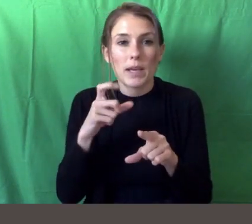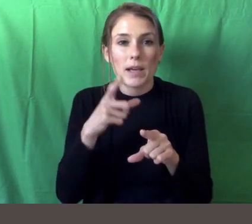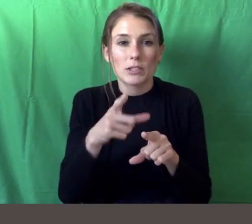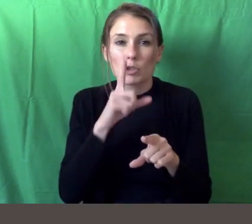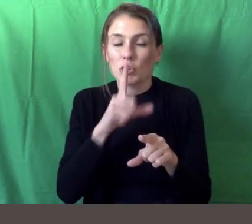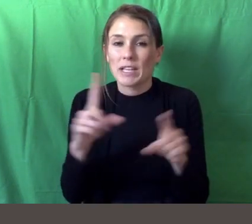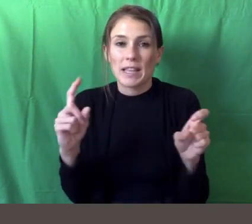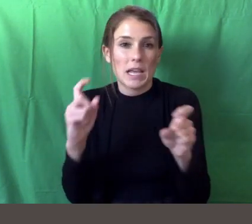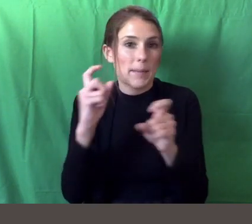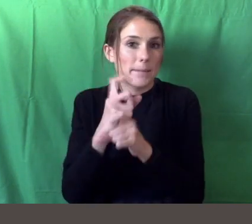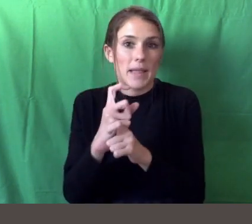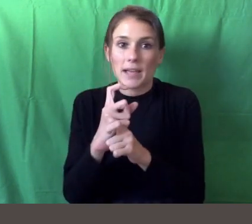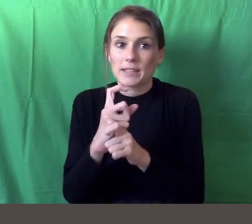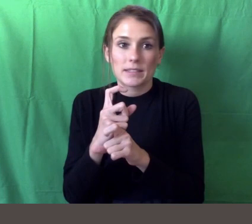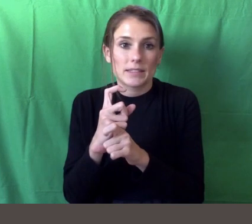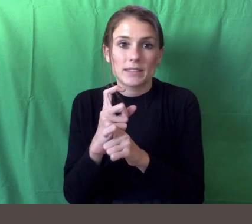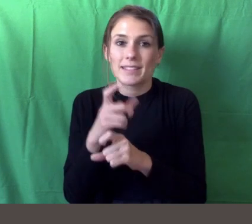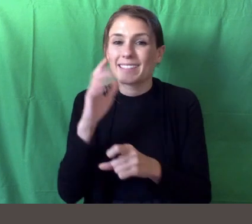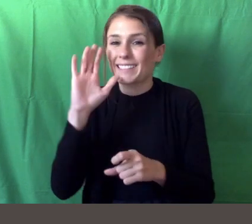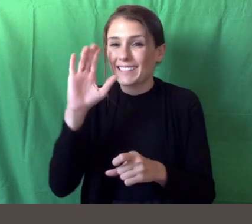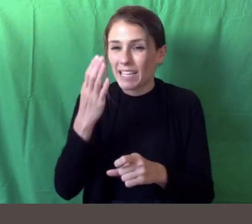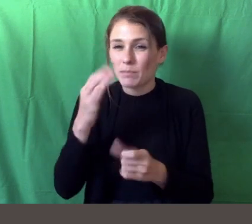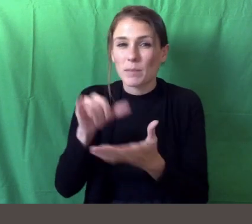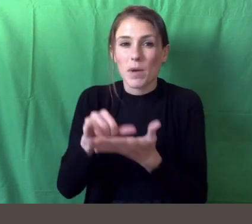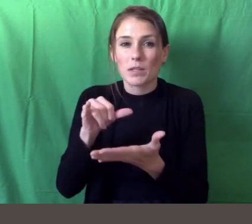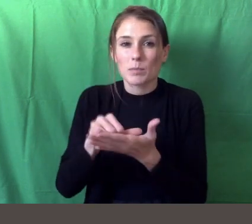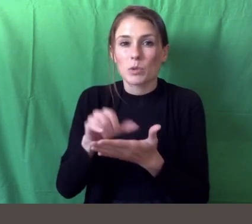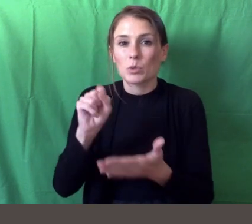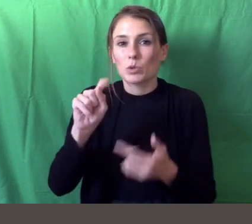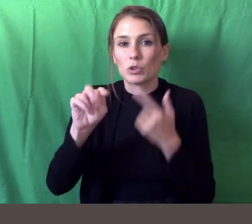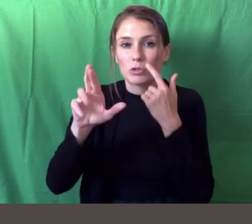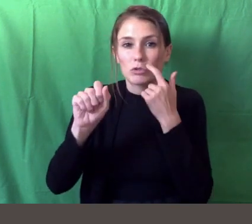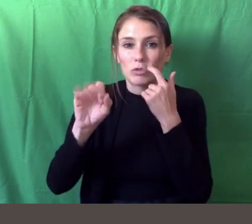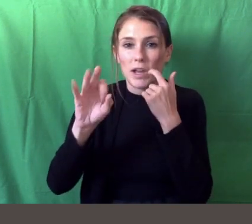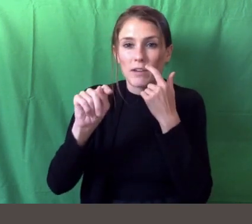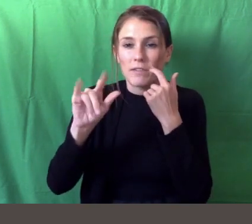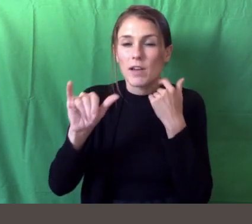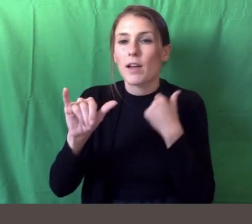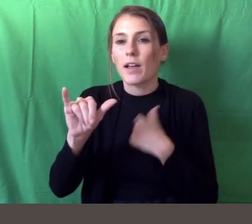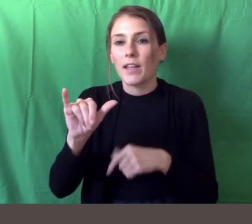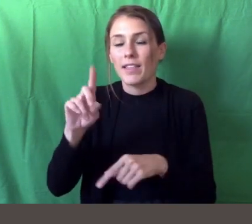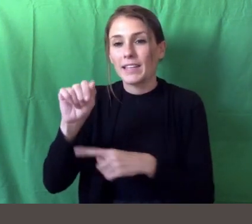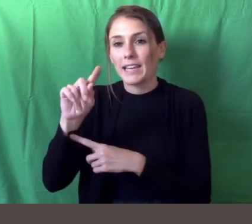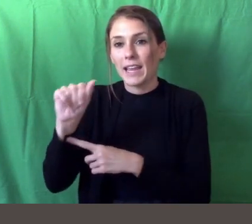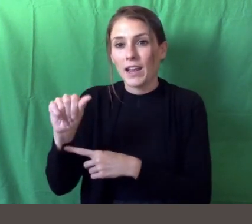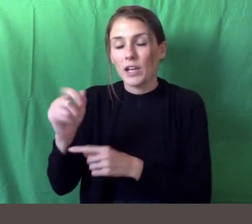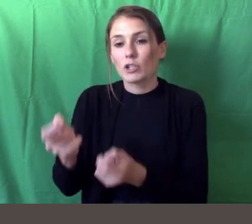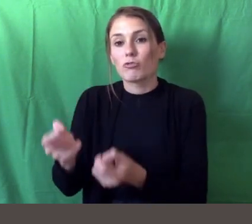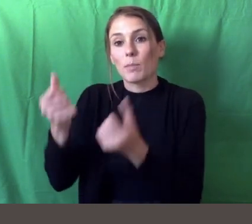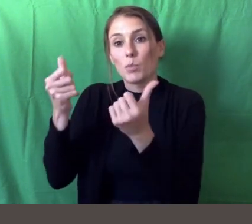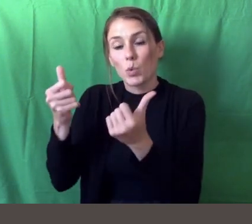and queries submitted, it seems it would be impossible to stratify the data to remove bias.